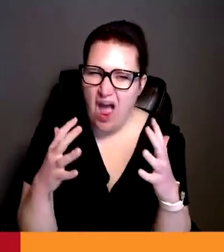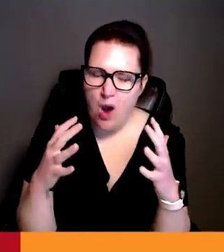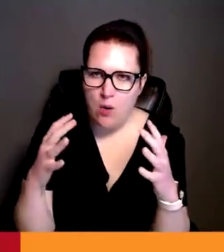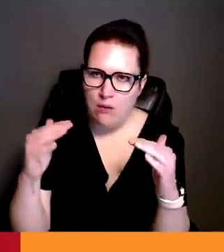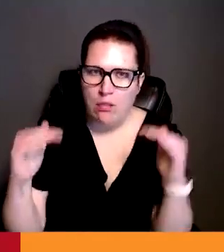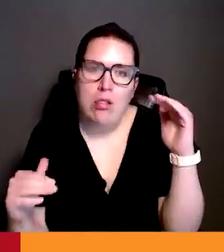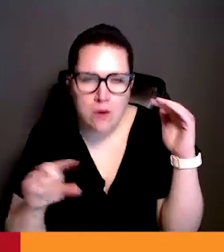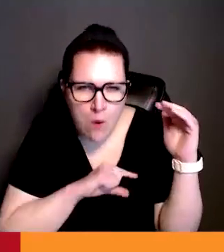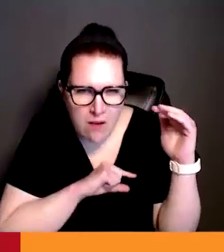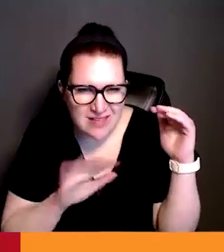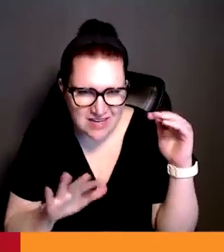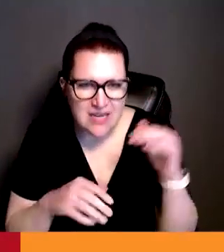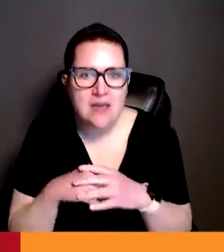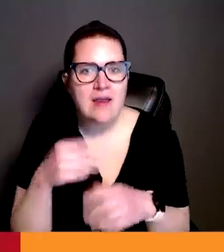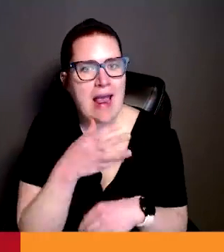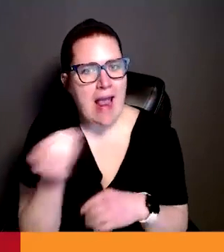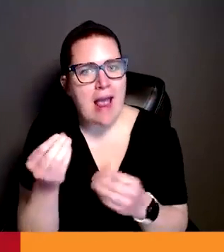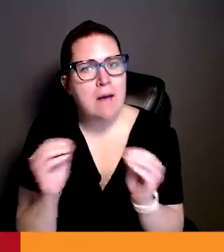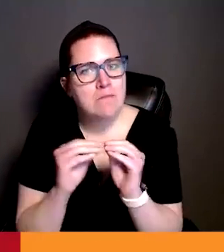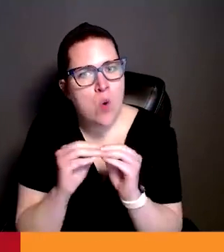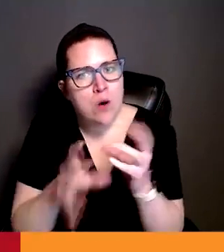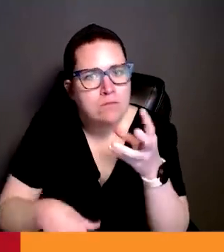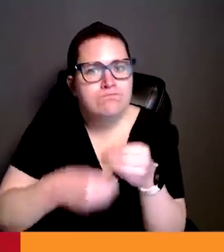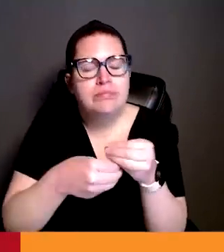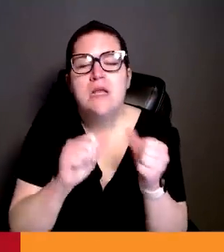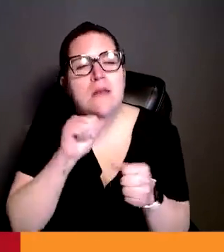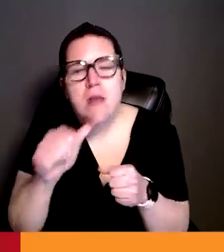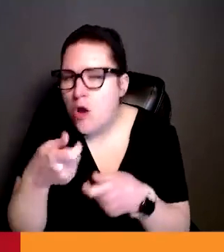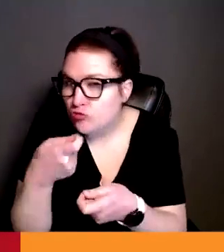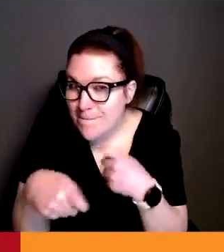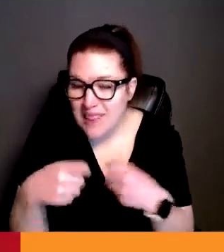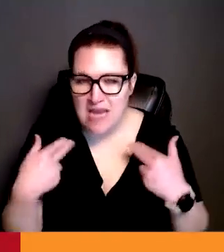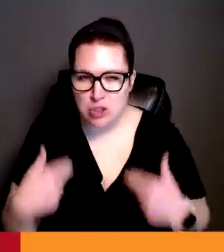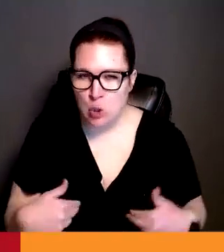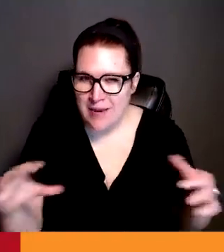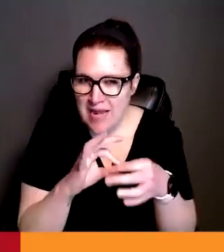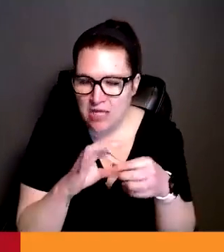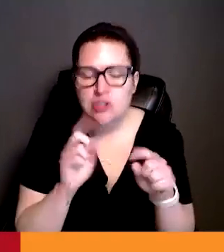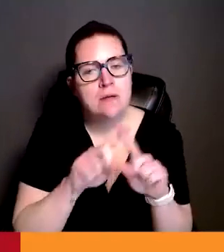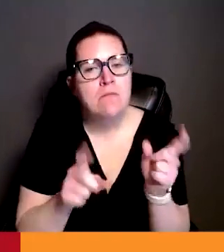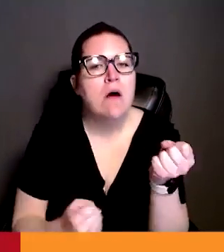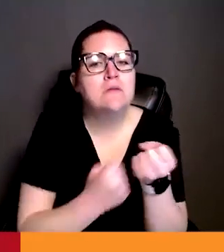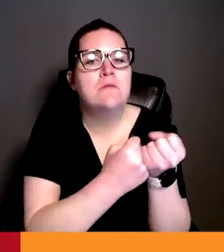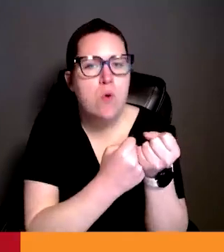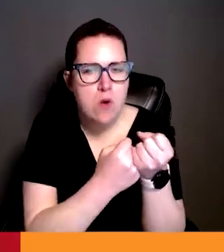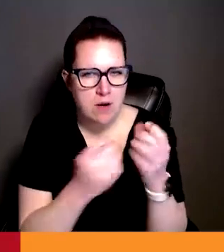that's a really important point. And they should be really informed by the voices and experiences of caregivers.